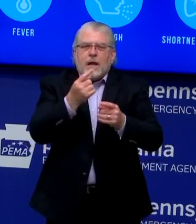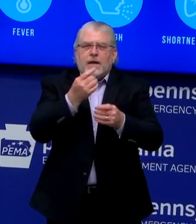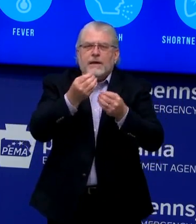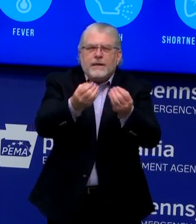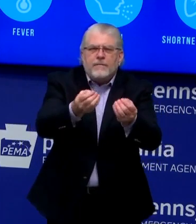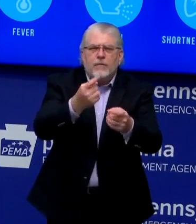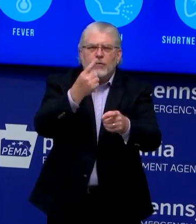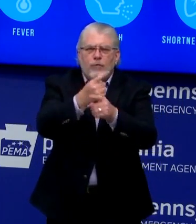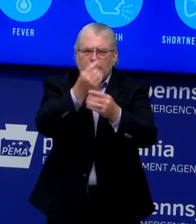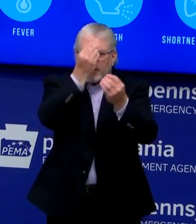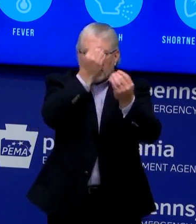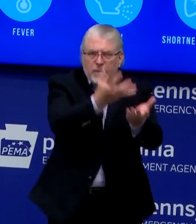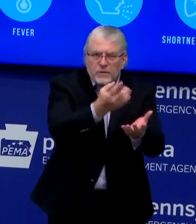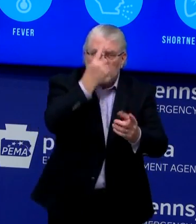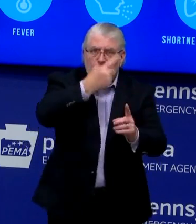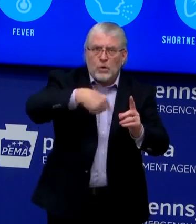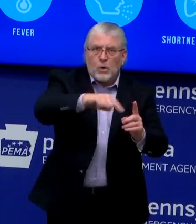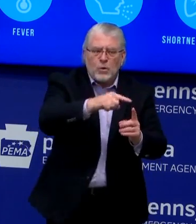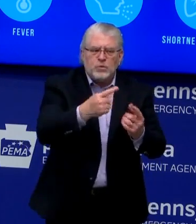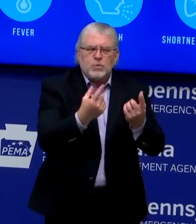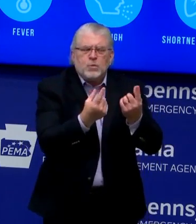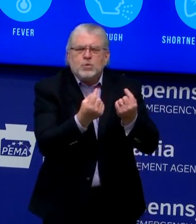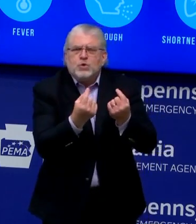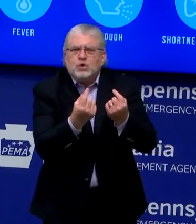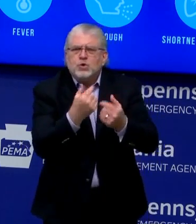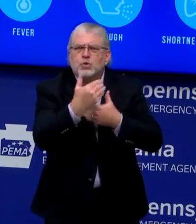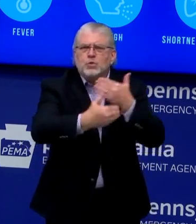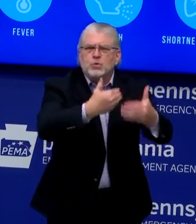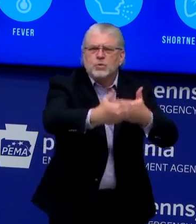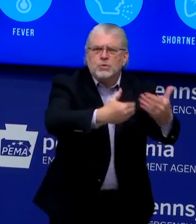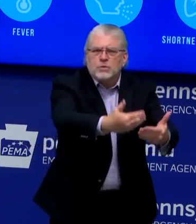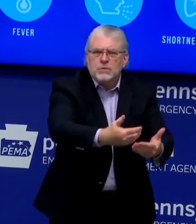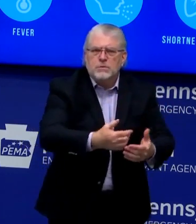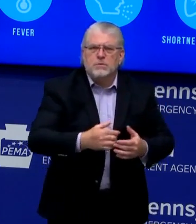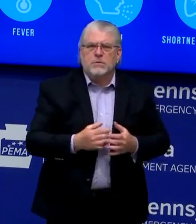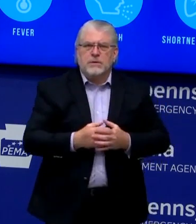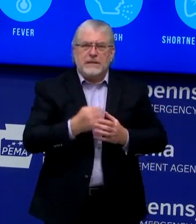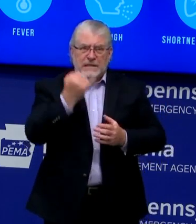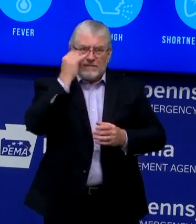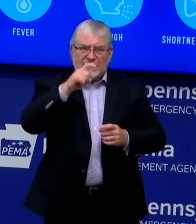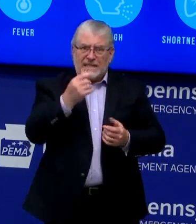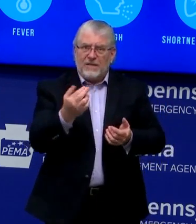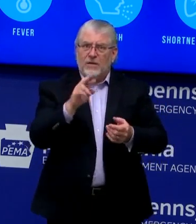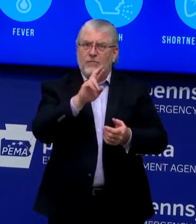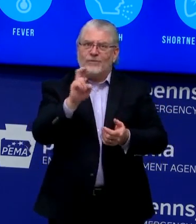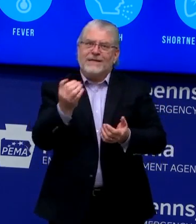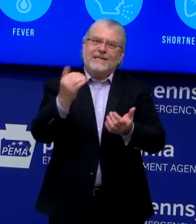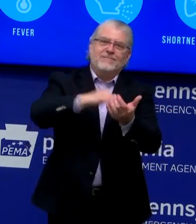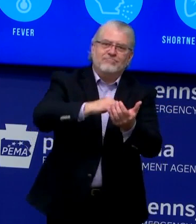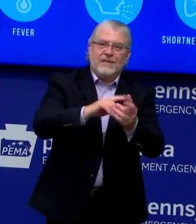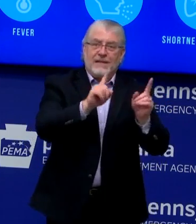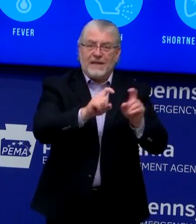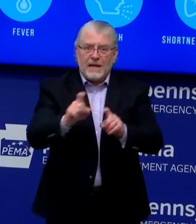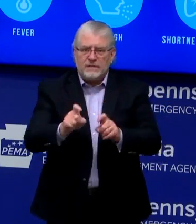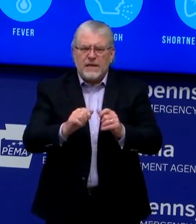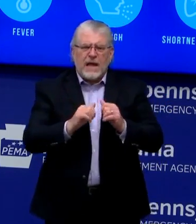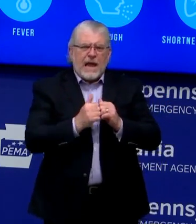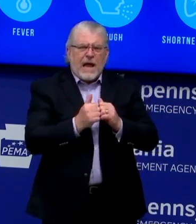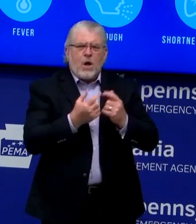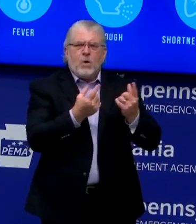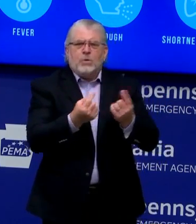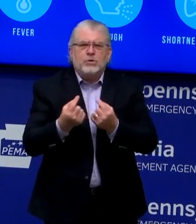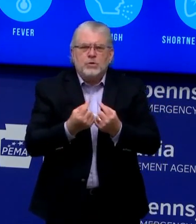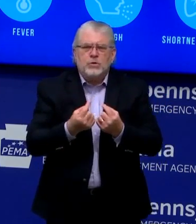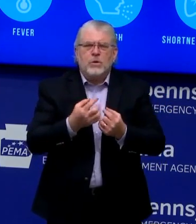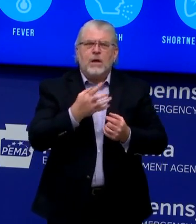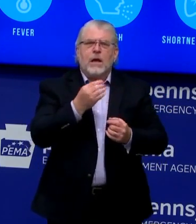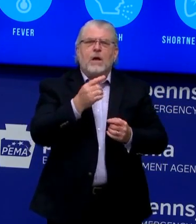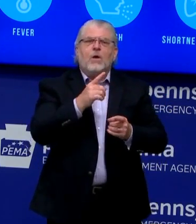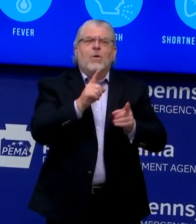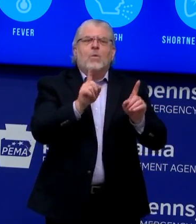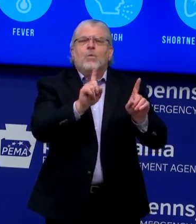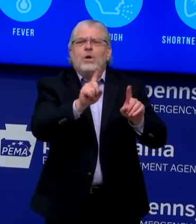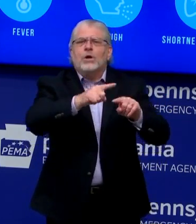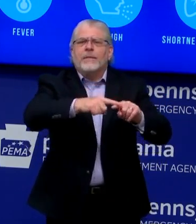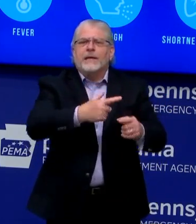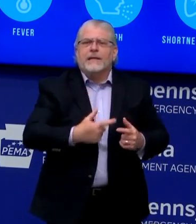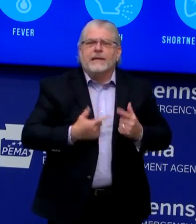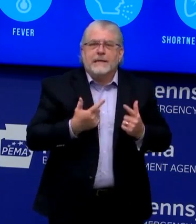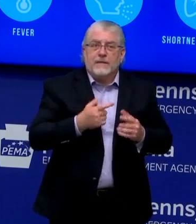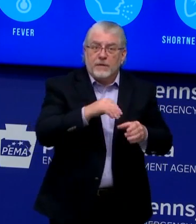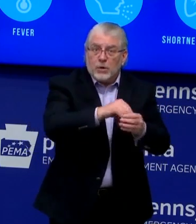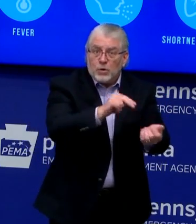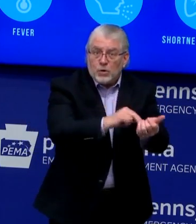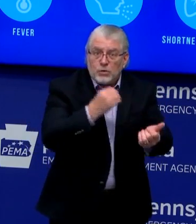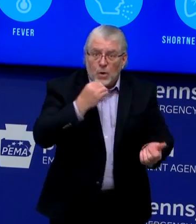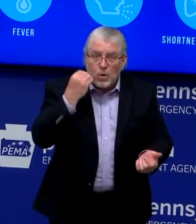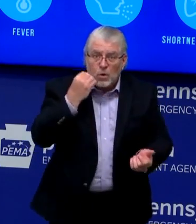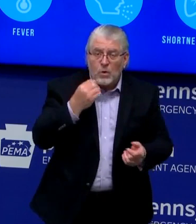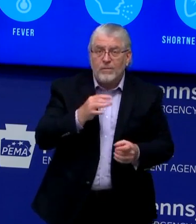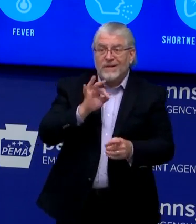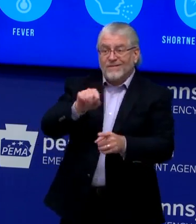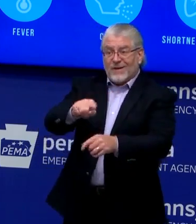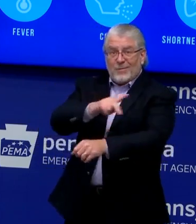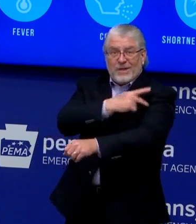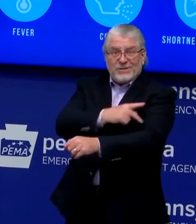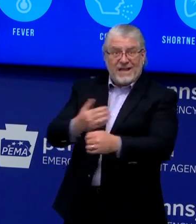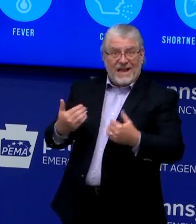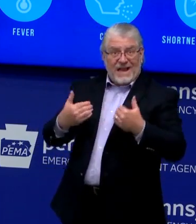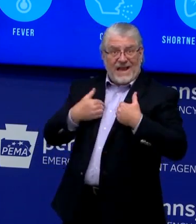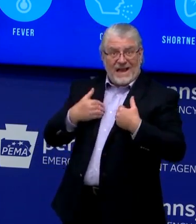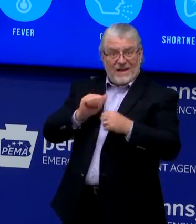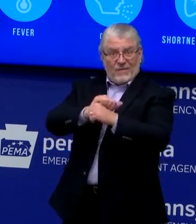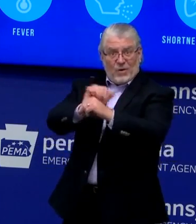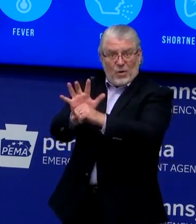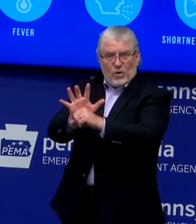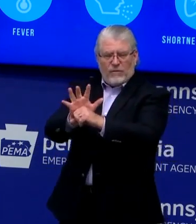AT A HEALTH NETWORK ADVISORY WAS SENT TO THESE FACILITIES TODAY THAT OUTLINES THIS PROCESS AND WHEN AND HOW TO RETEST RESIDENTS THE ALERT ALSO OUTLINES HOW NURSING HOMES ARE ABLE TO MANAGE